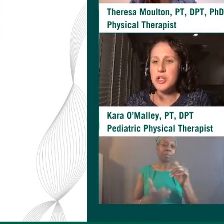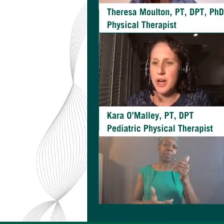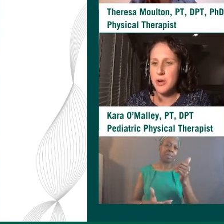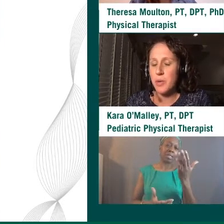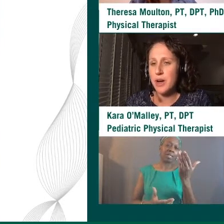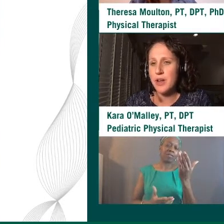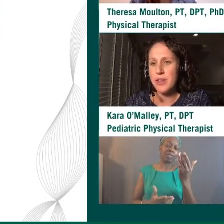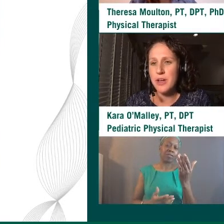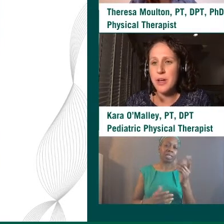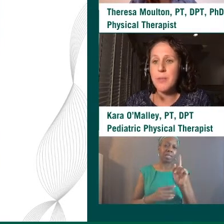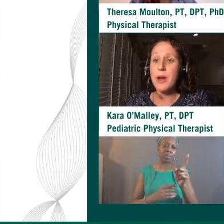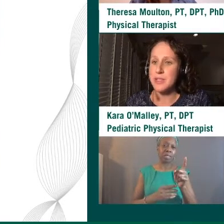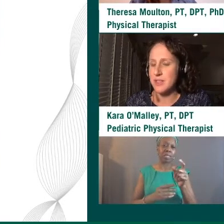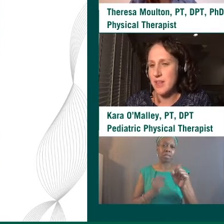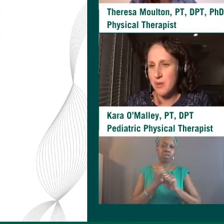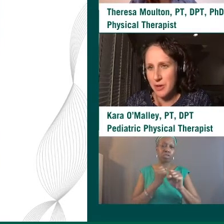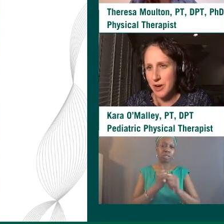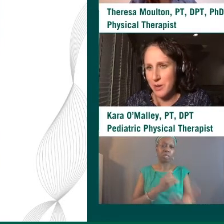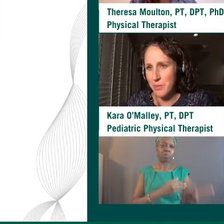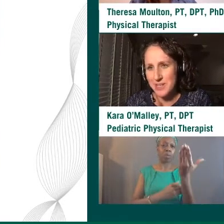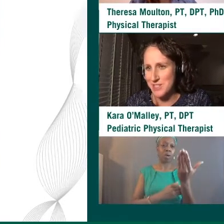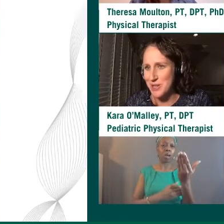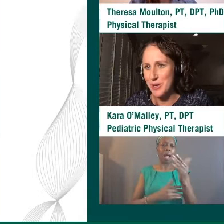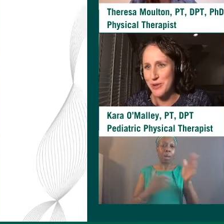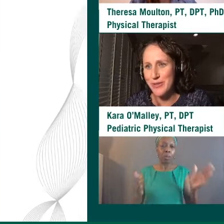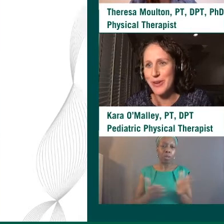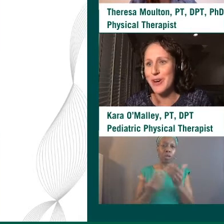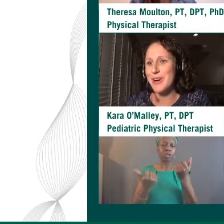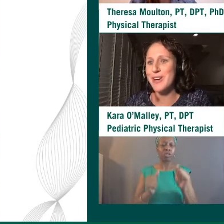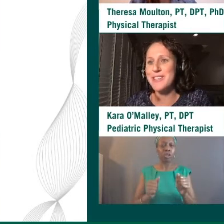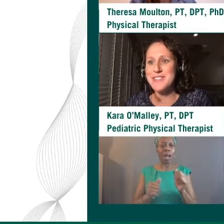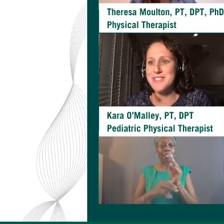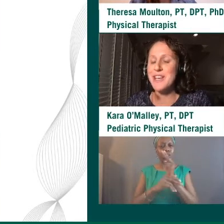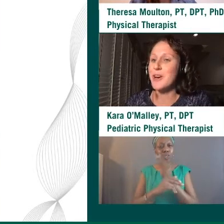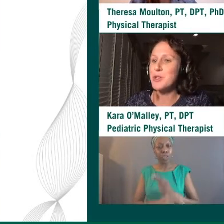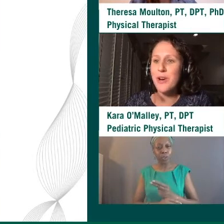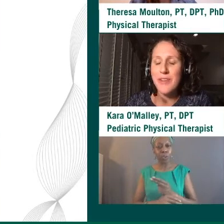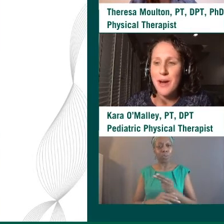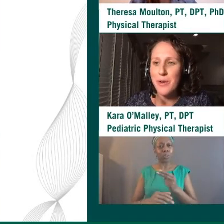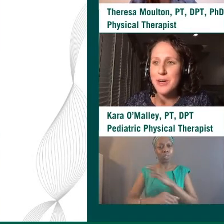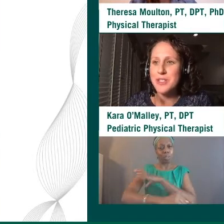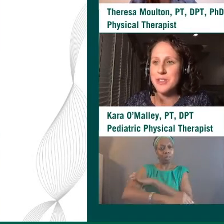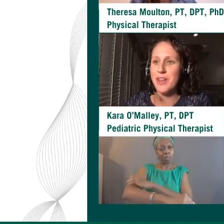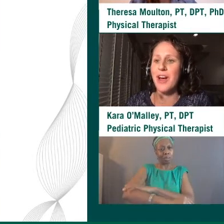you try and wear the braces that have been recommended to you for 10 or 12 hours.